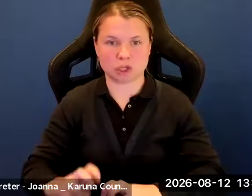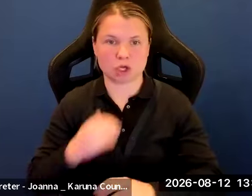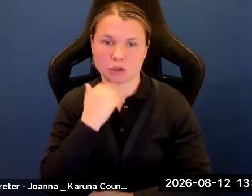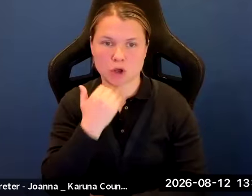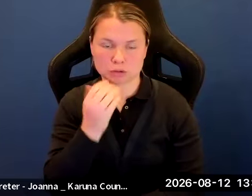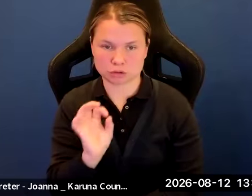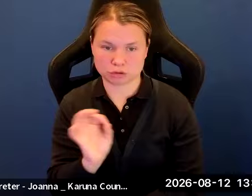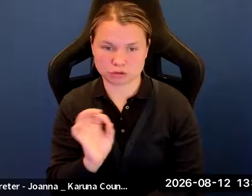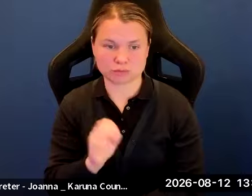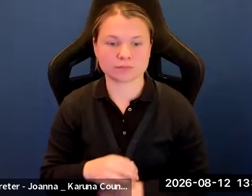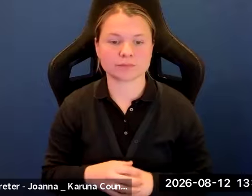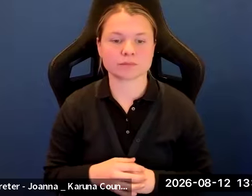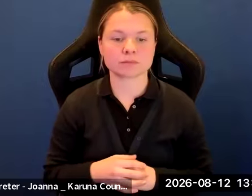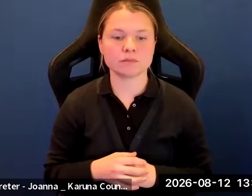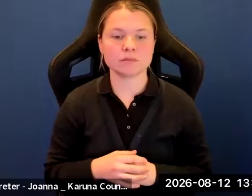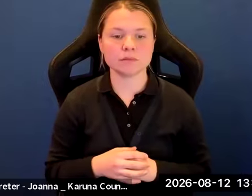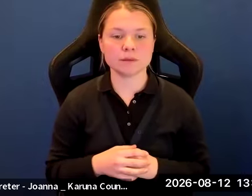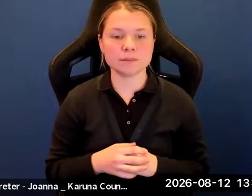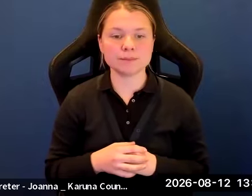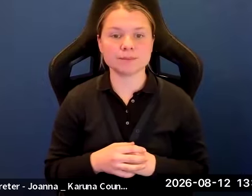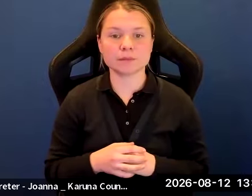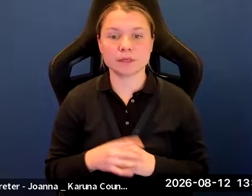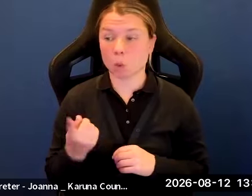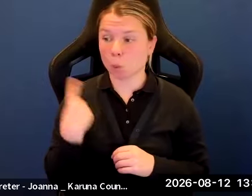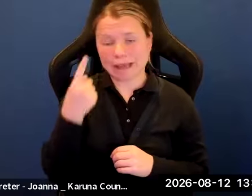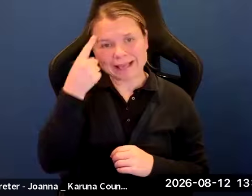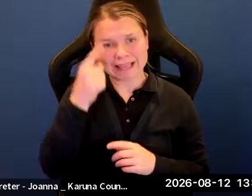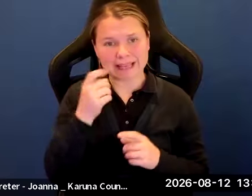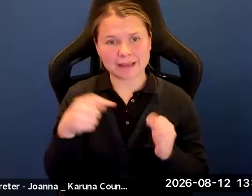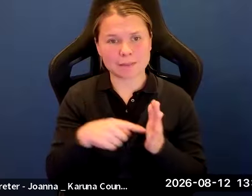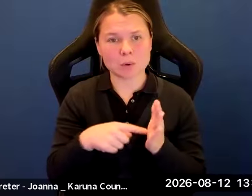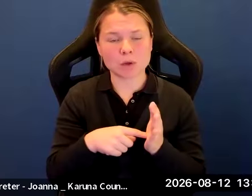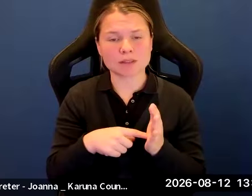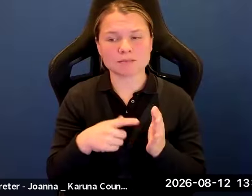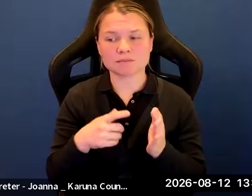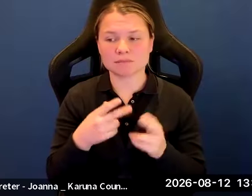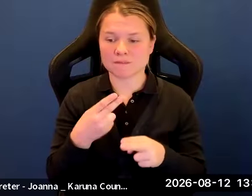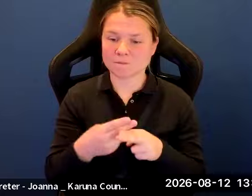professional development funding. In other words, it's not all spent on research costs because we do think that